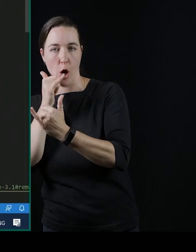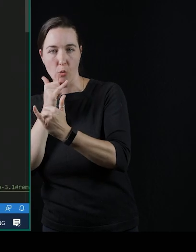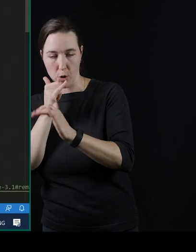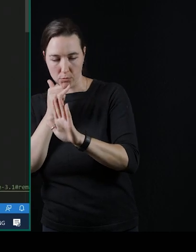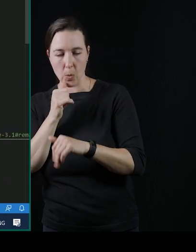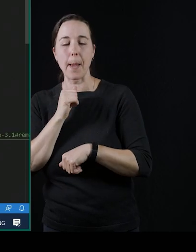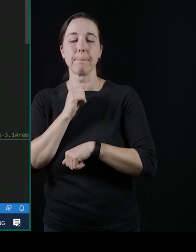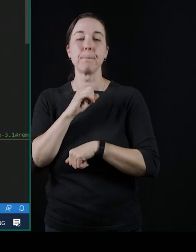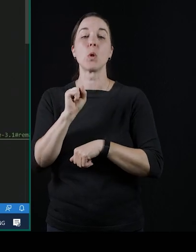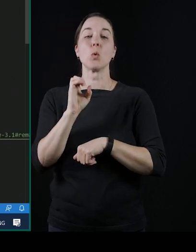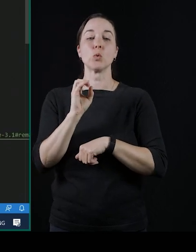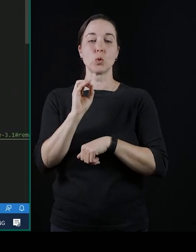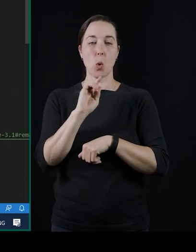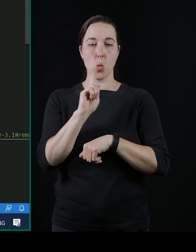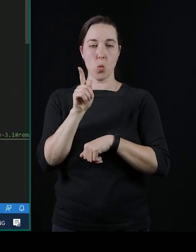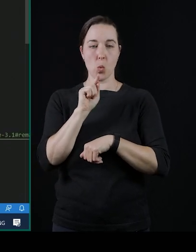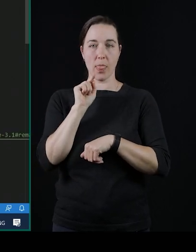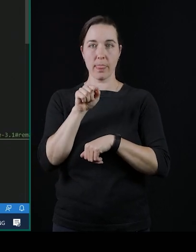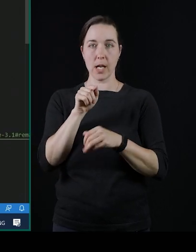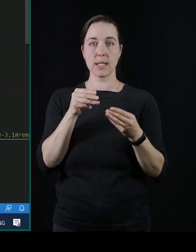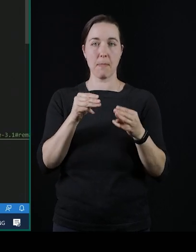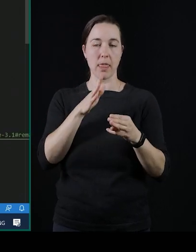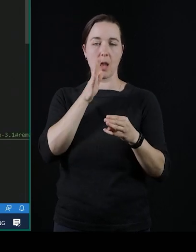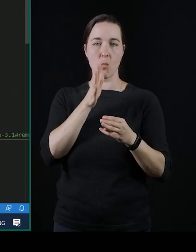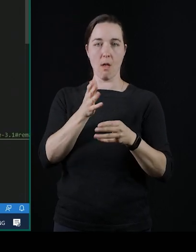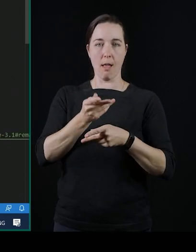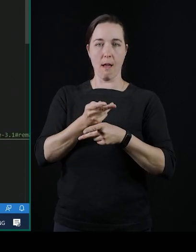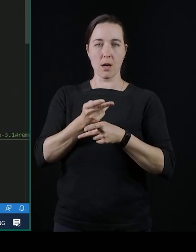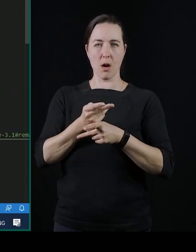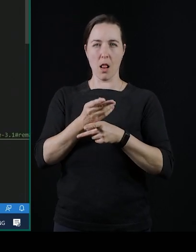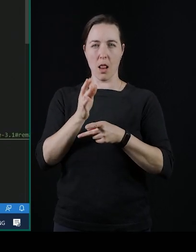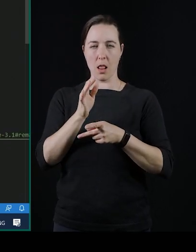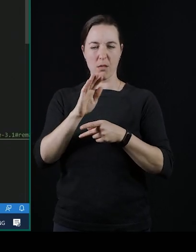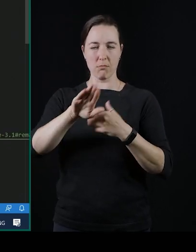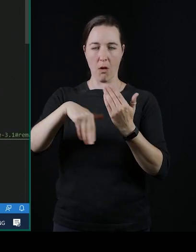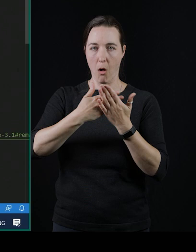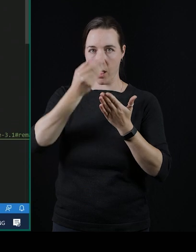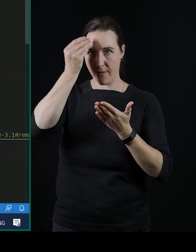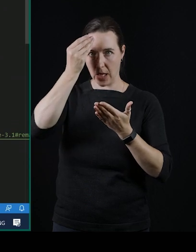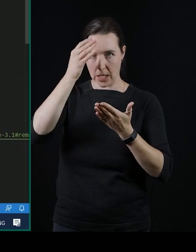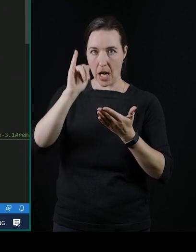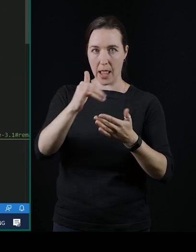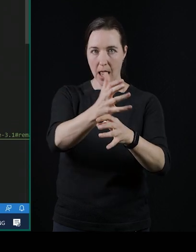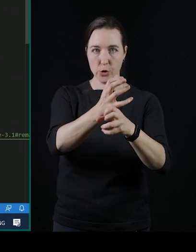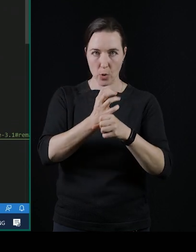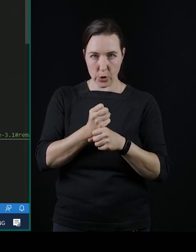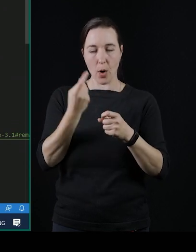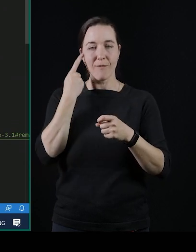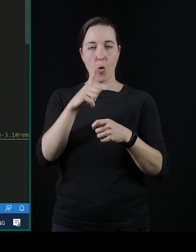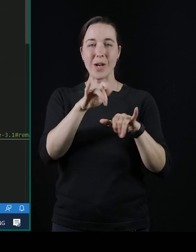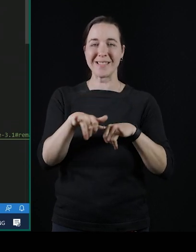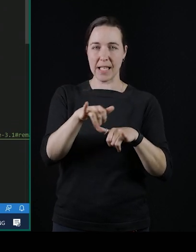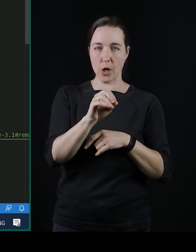So, this method handle all the data that's sitting on standard output and standard error